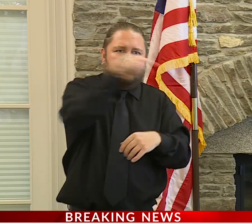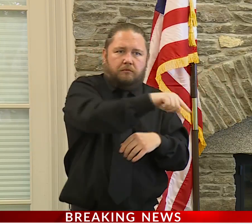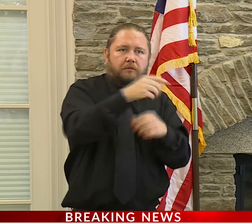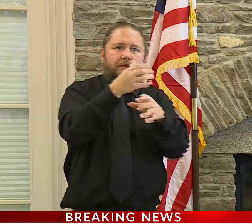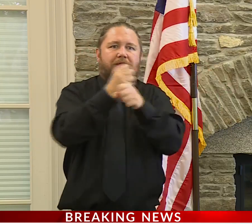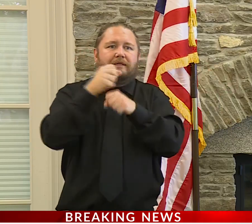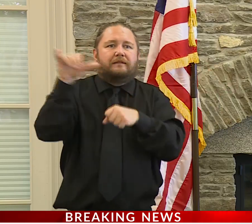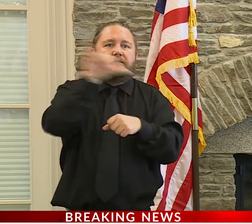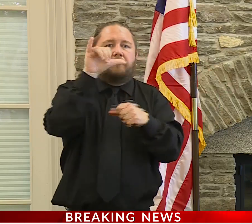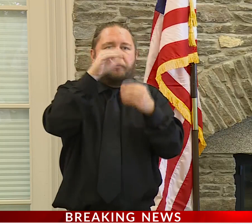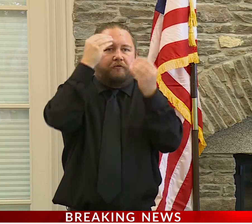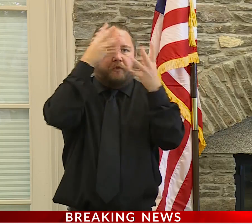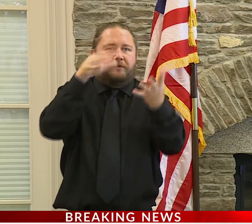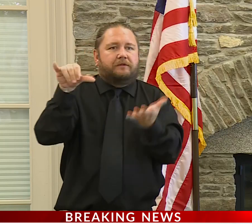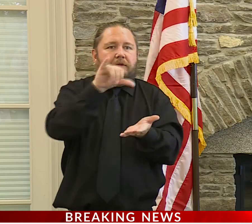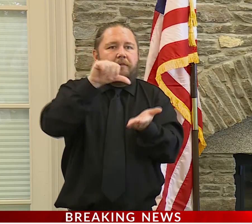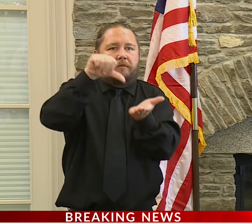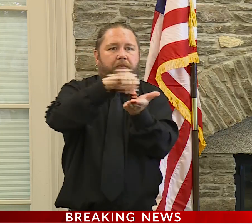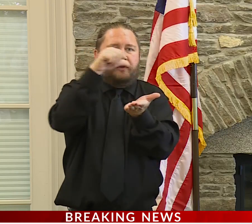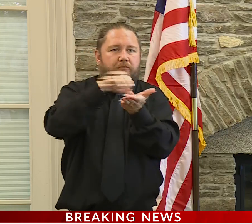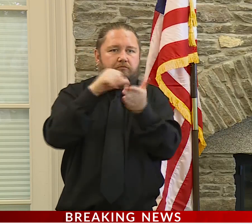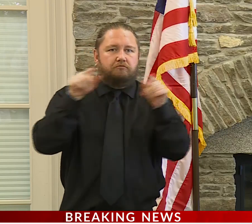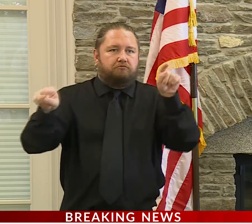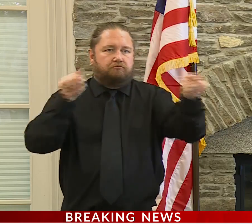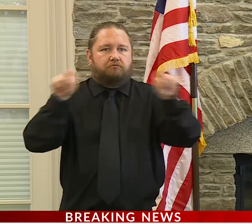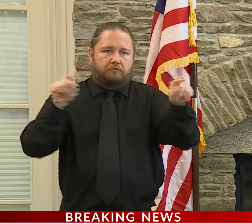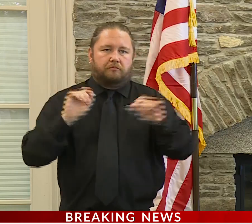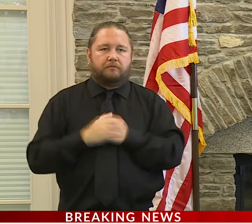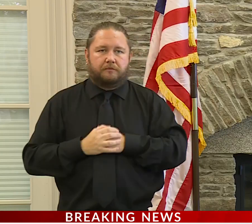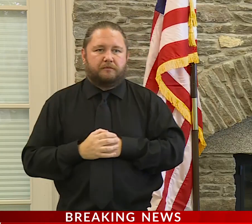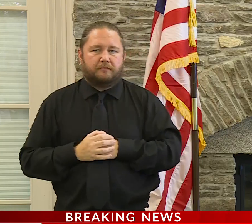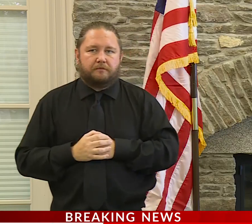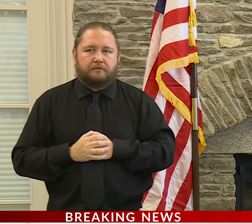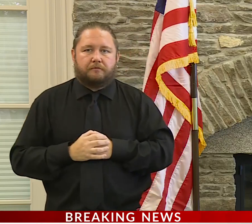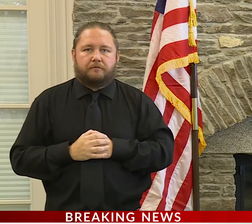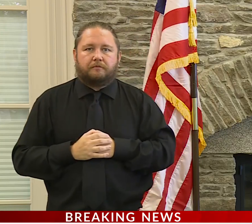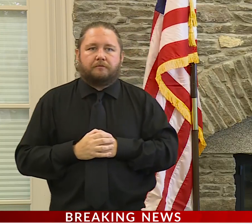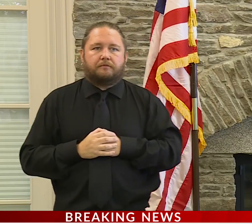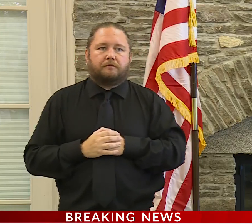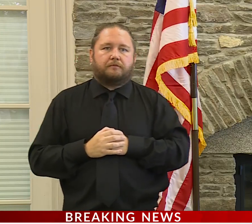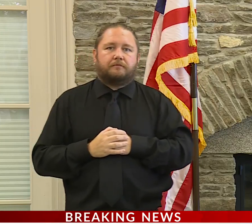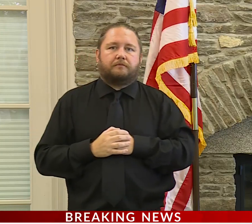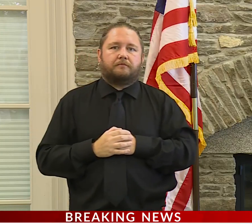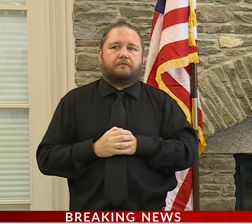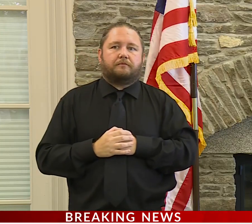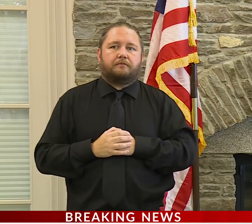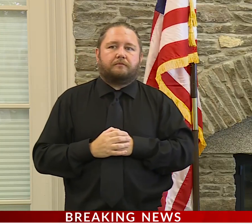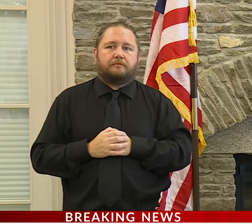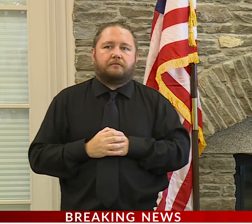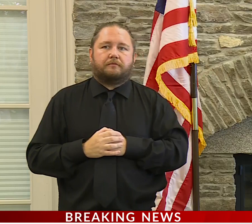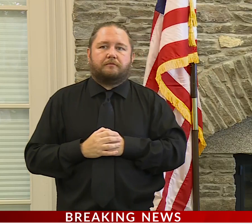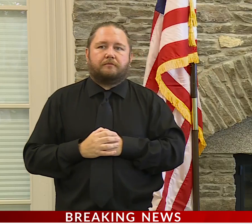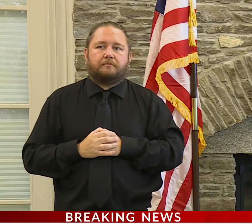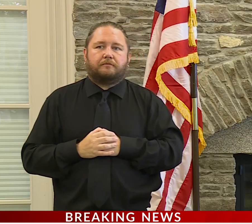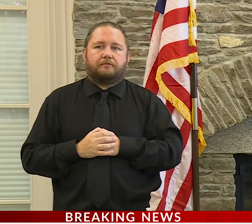THAT'S US A PERCENTAGE POINT WHEN IT HAPPENED. IT'S MORE IMPORTANT THAN MORNING. I